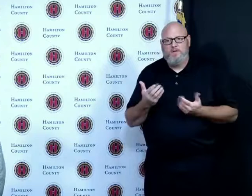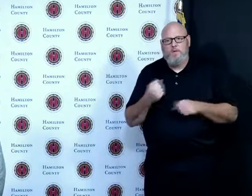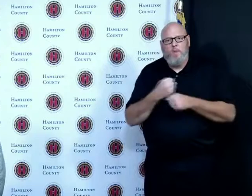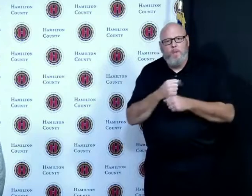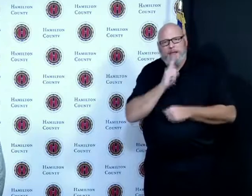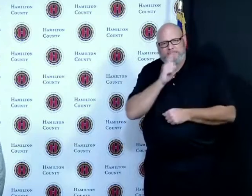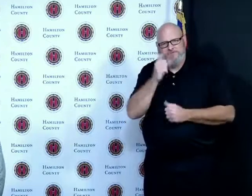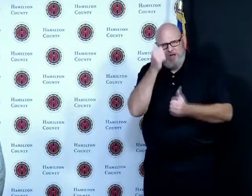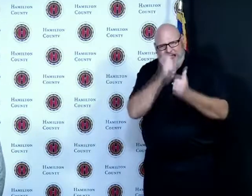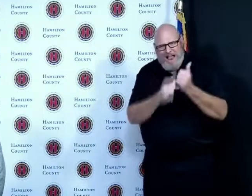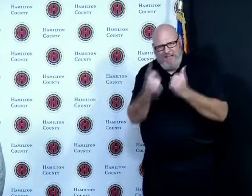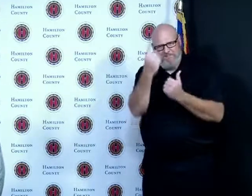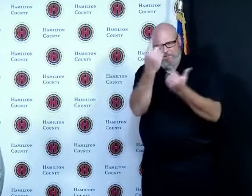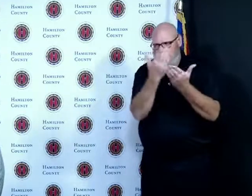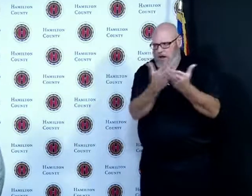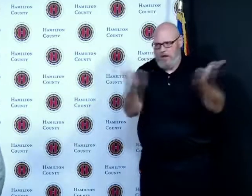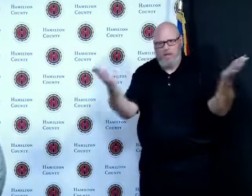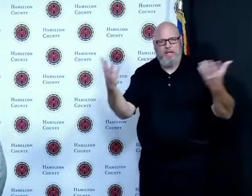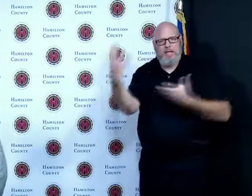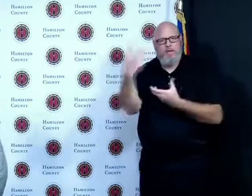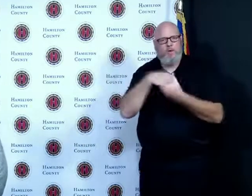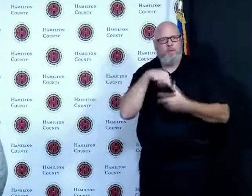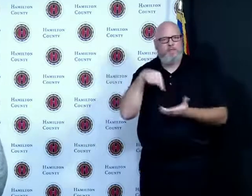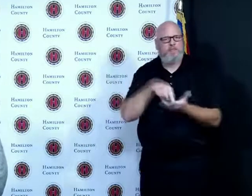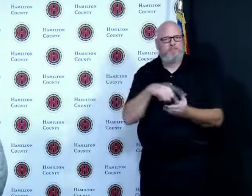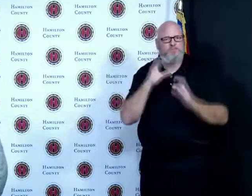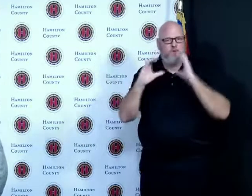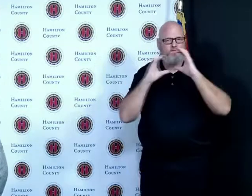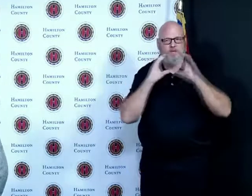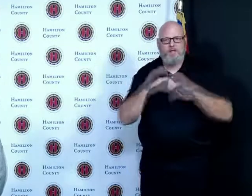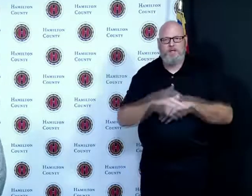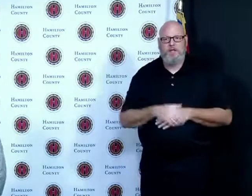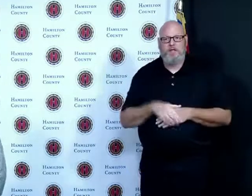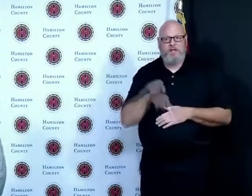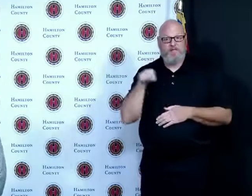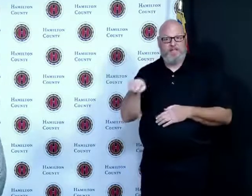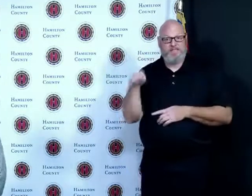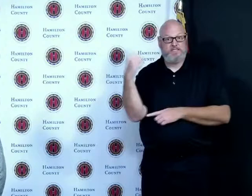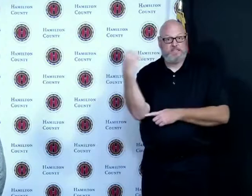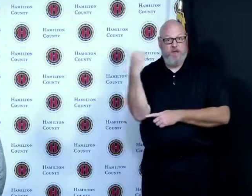Saturday we have a town hall featuring the new President of the Cincinnati Medical Association